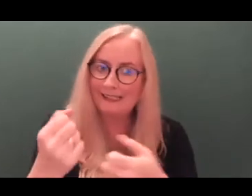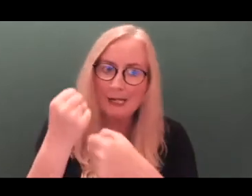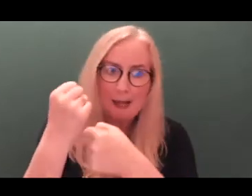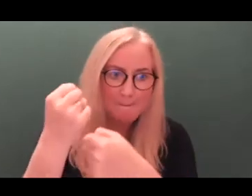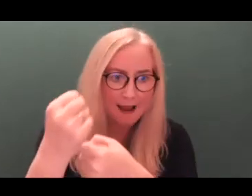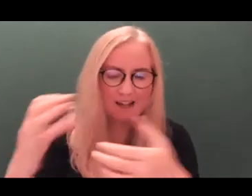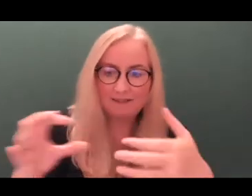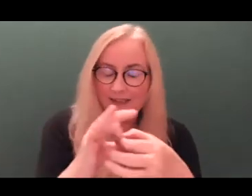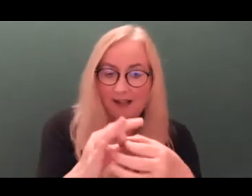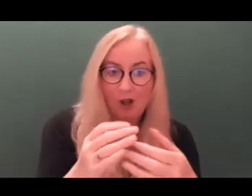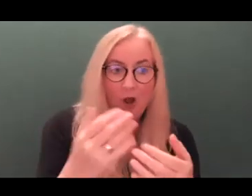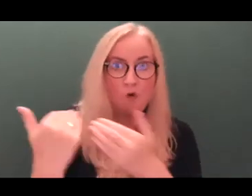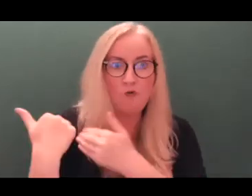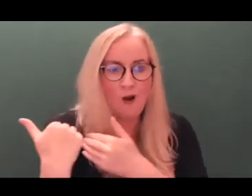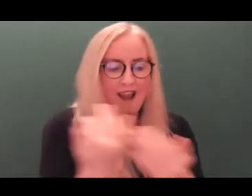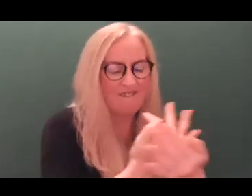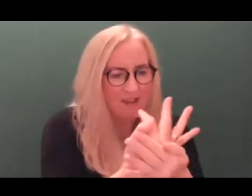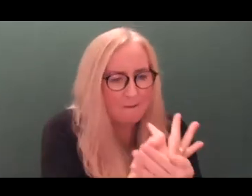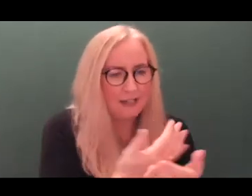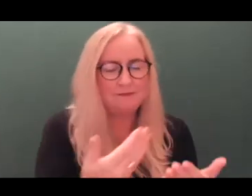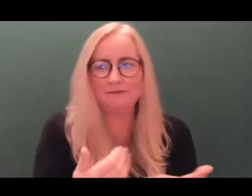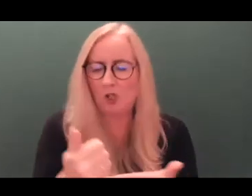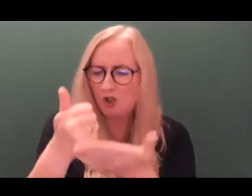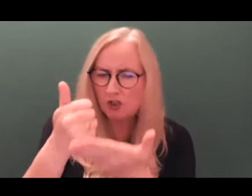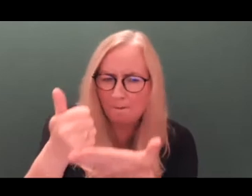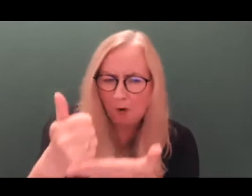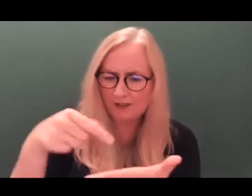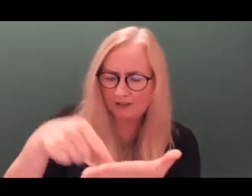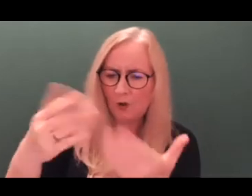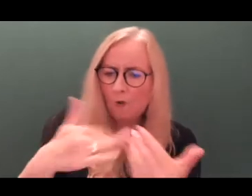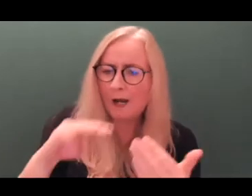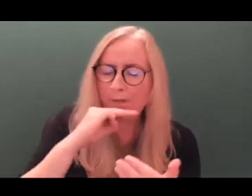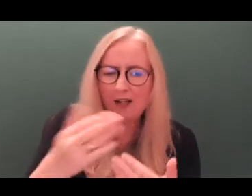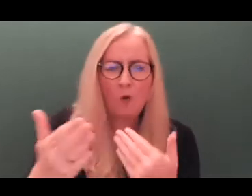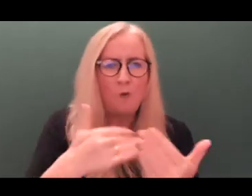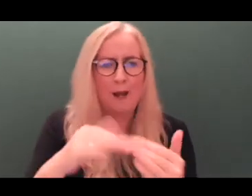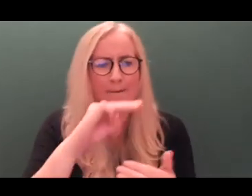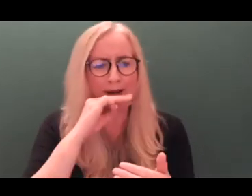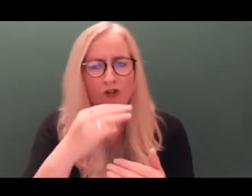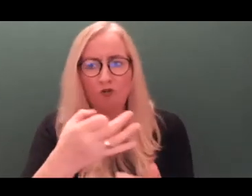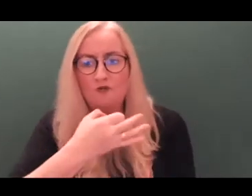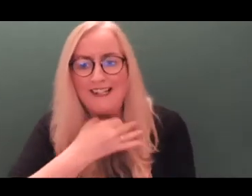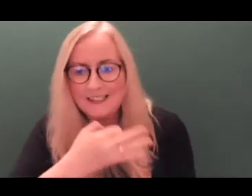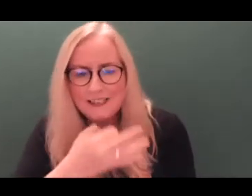families and supporters and what that might mean. The role of risk. What's positive risk, what does